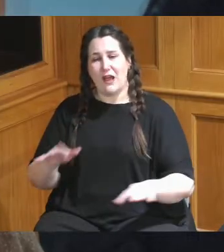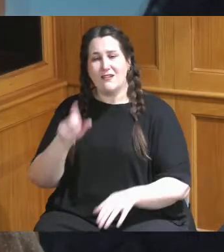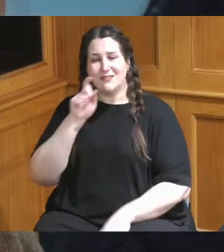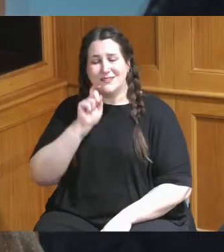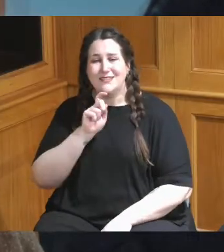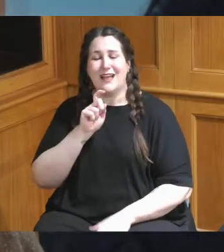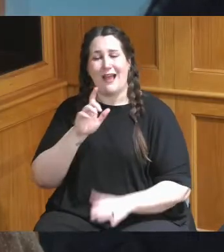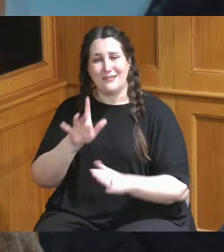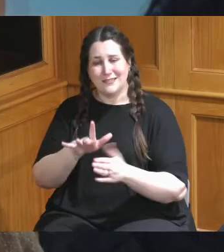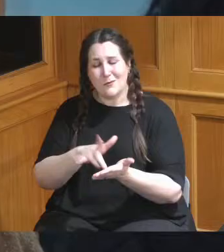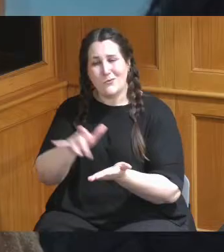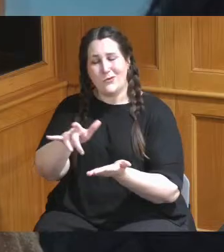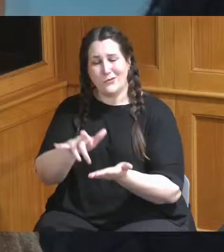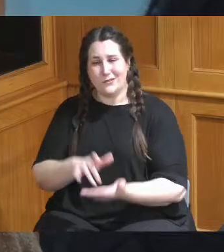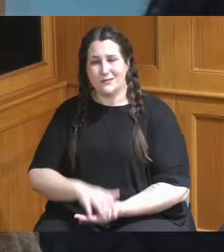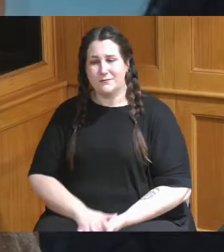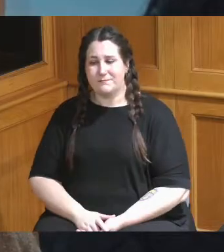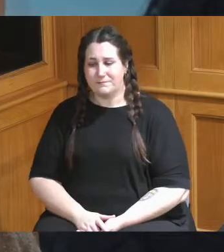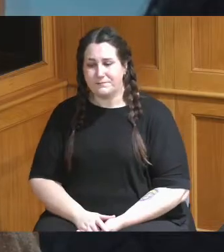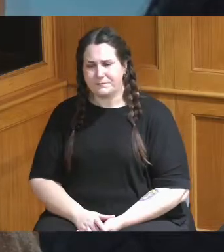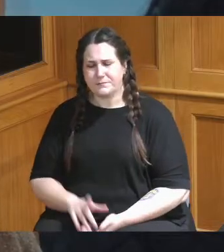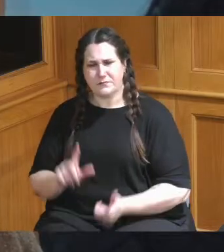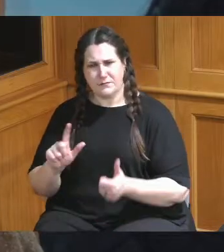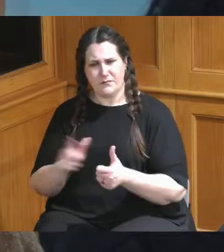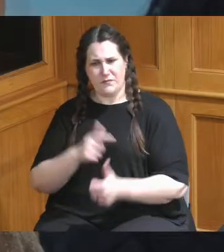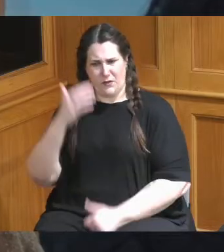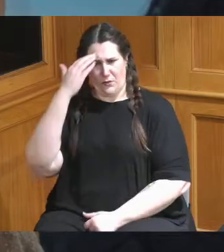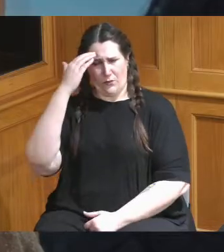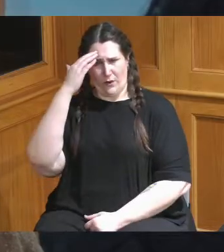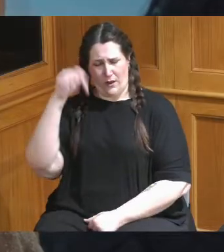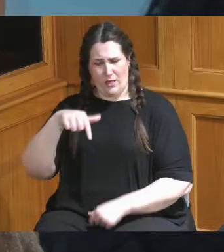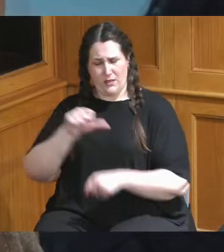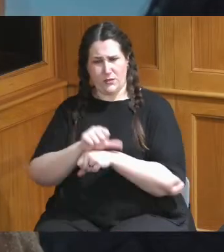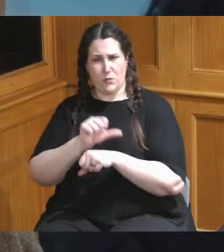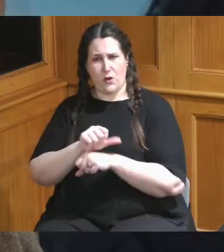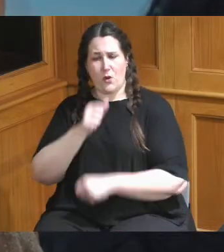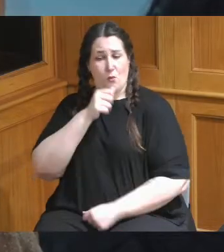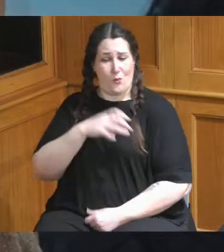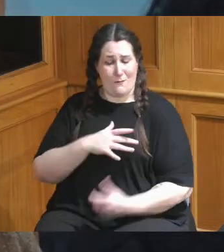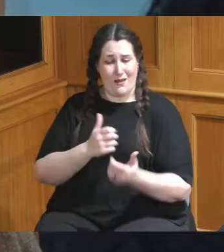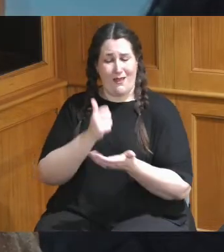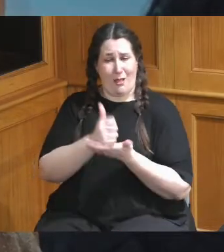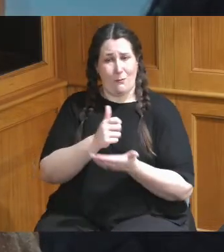for survivors. I first became aware of the work of Women Helping Women in prevention education